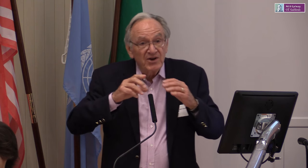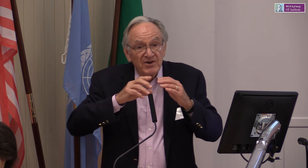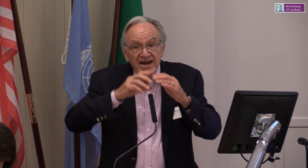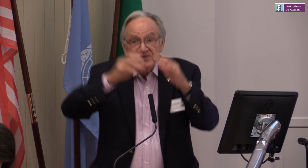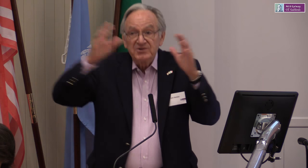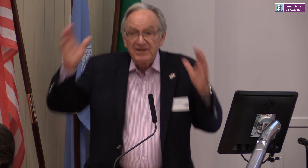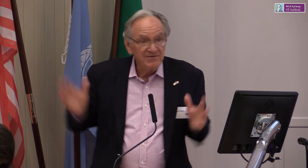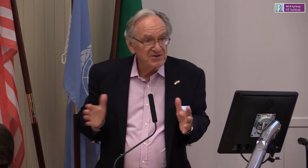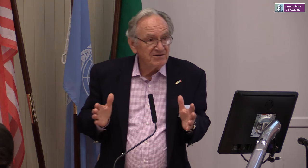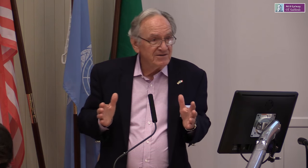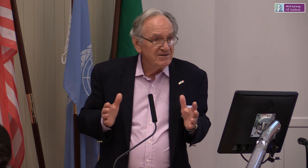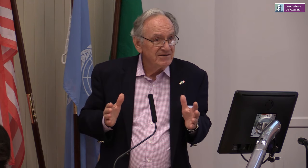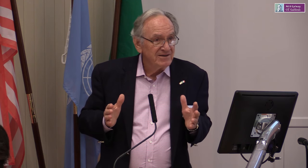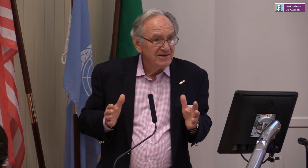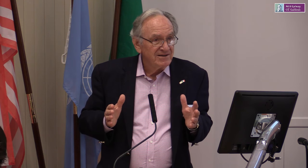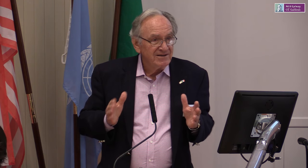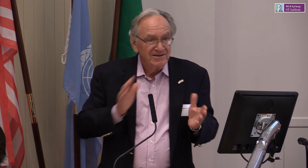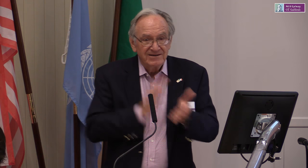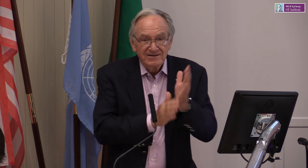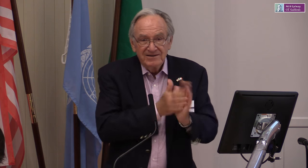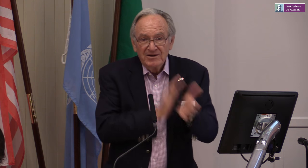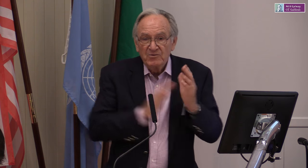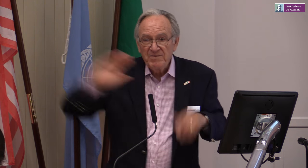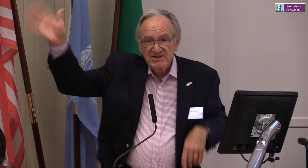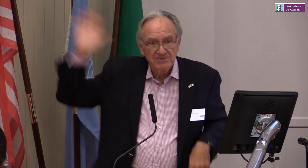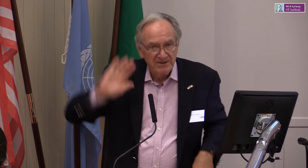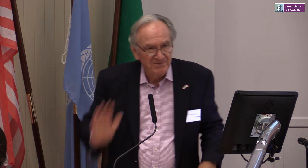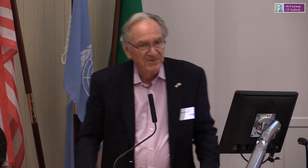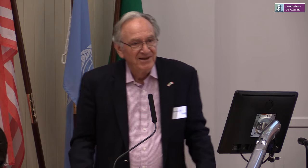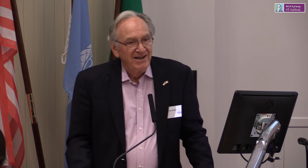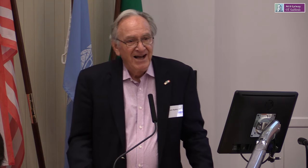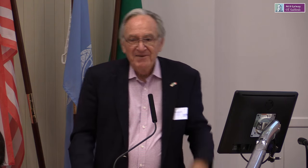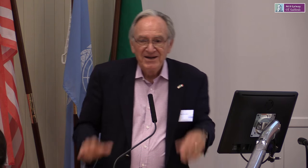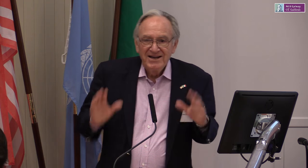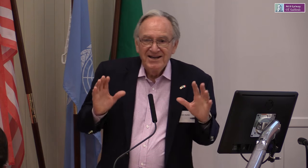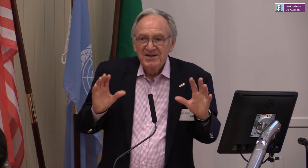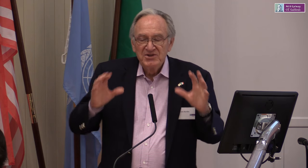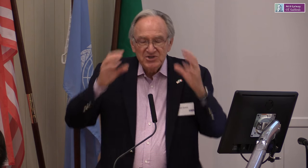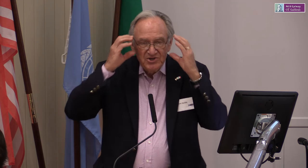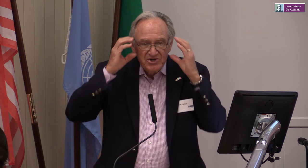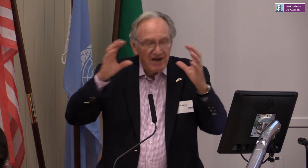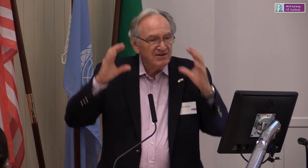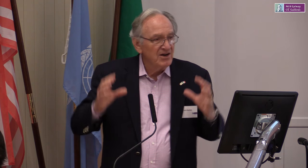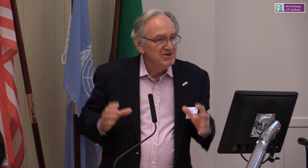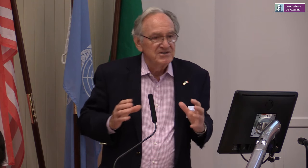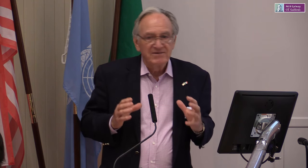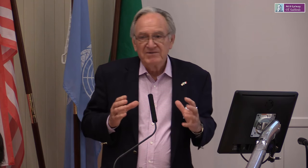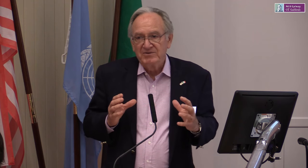got on national television. We passed the bill! This just shocked the conscience of